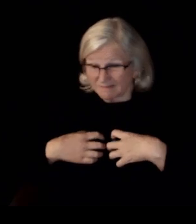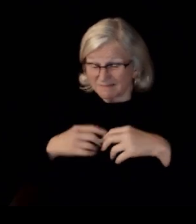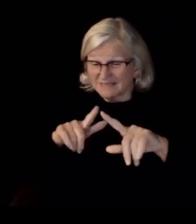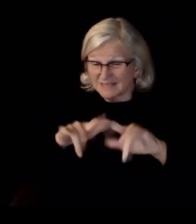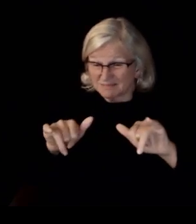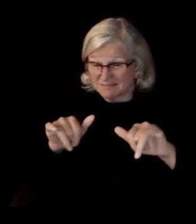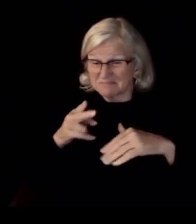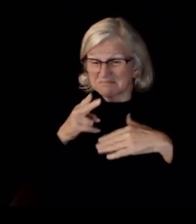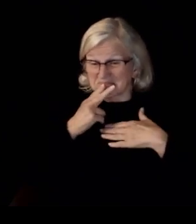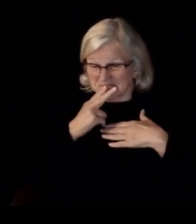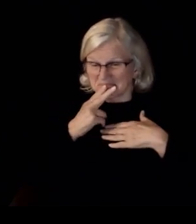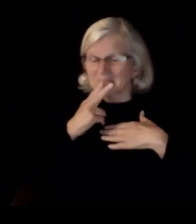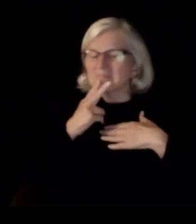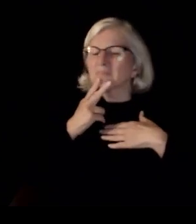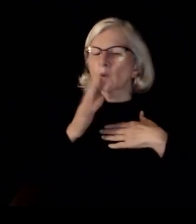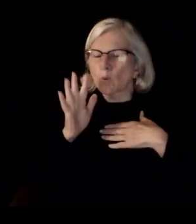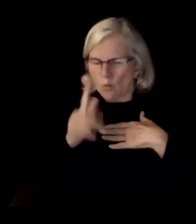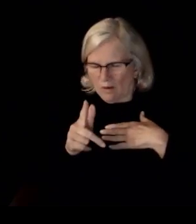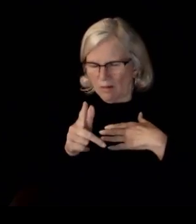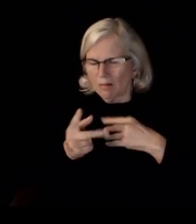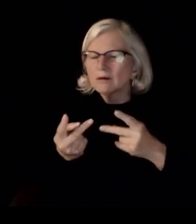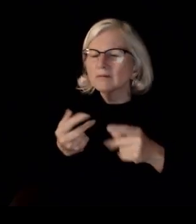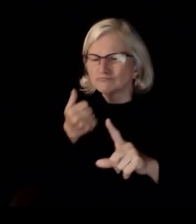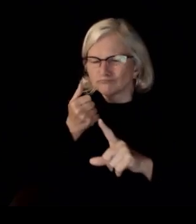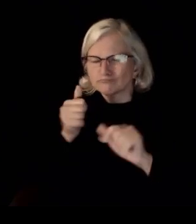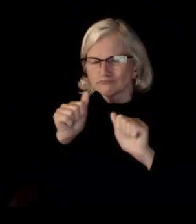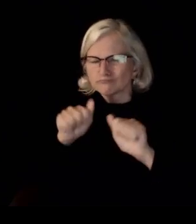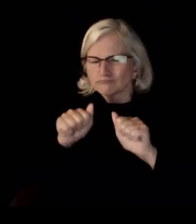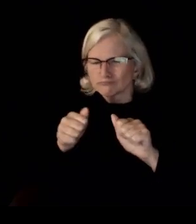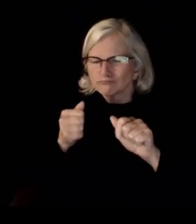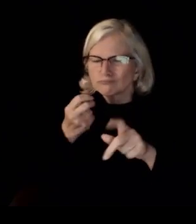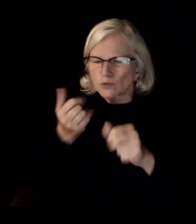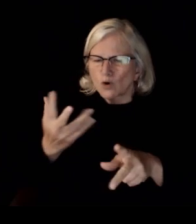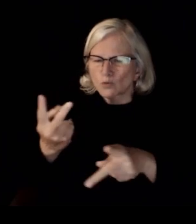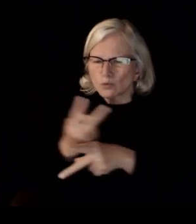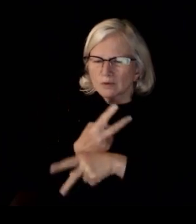would be part of that so and when I say risk factor. I mean would put you in a position